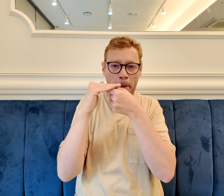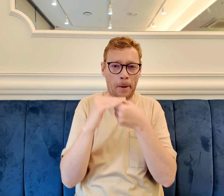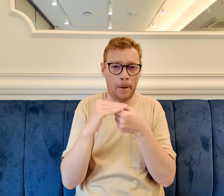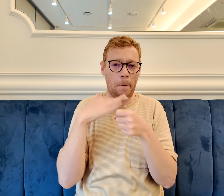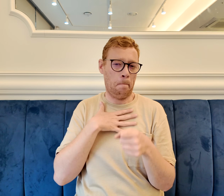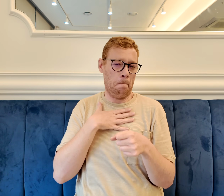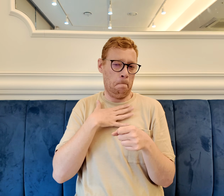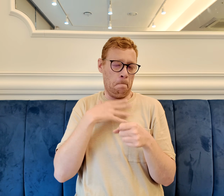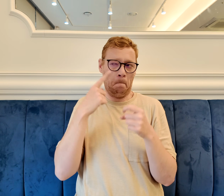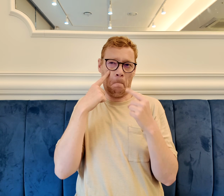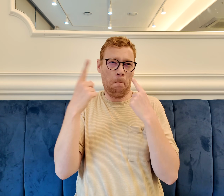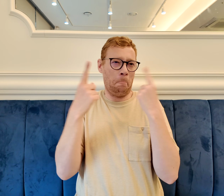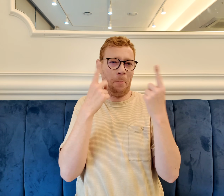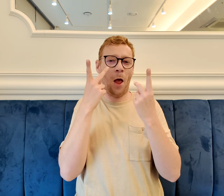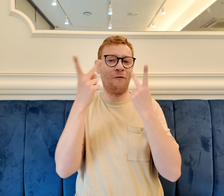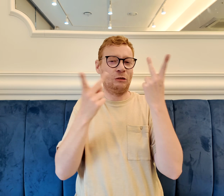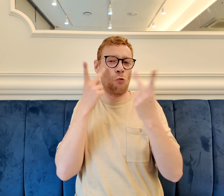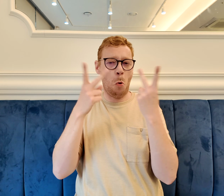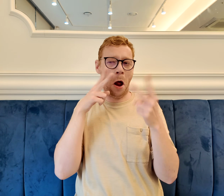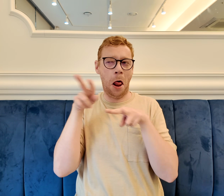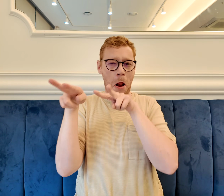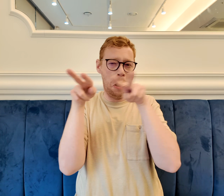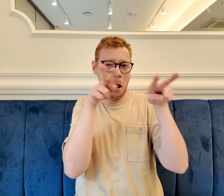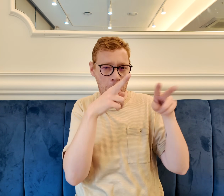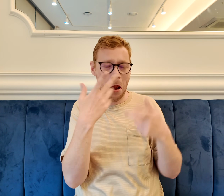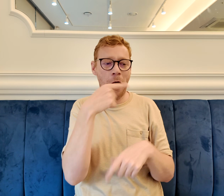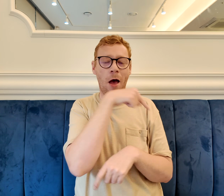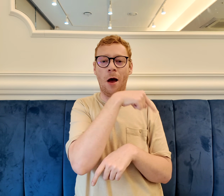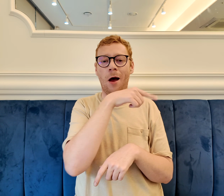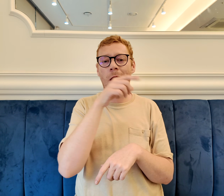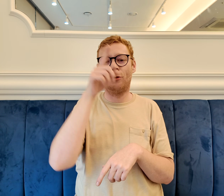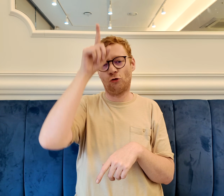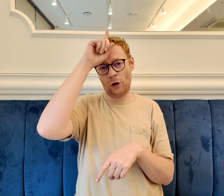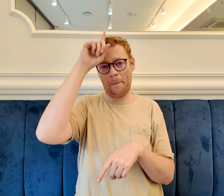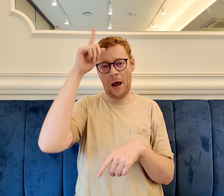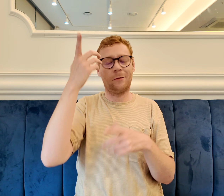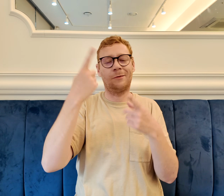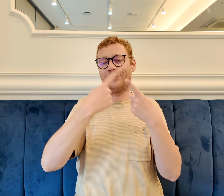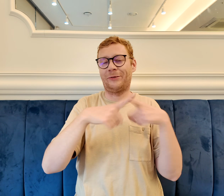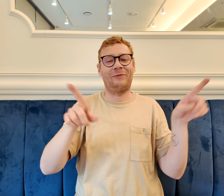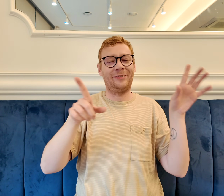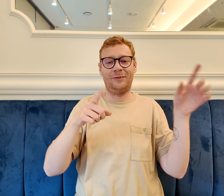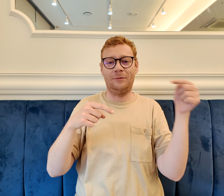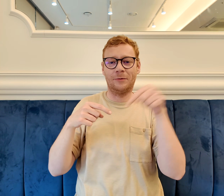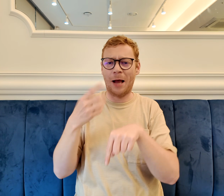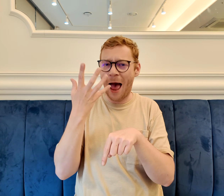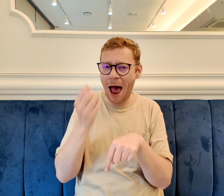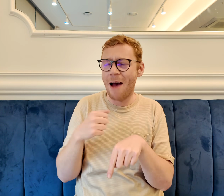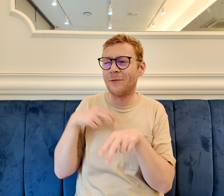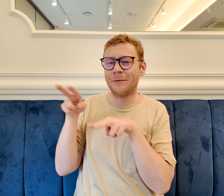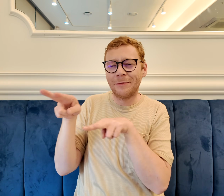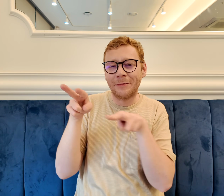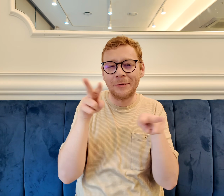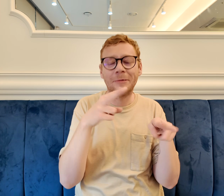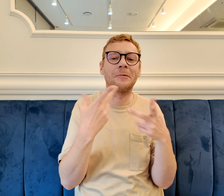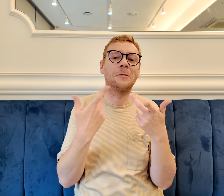I witnessed several deaf people directly experiencing this kind of gaze. It was different from what I experienced in Germany. I realized that audism still exists in Korean society.